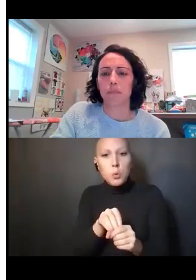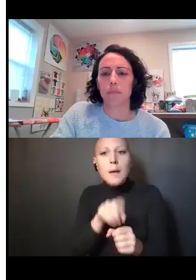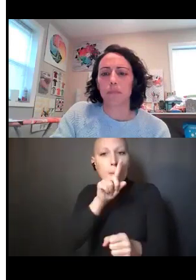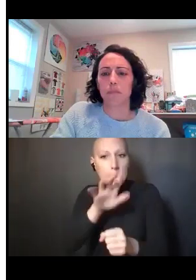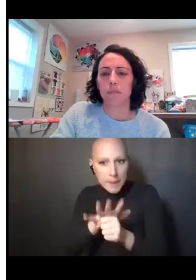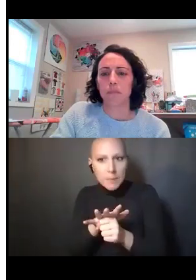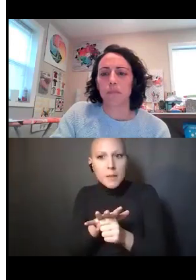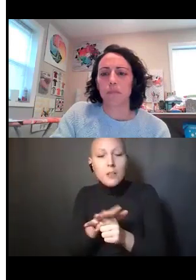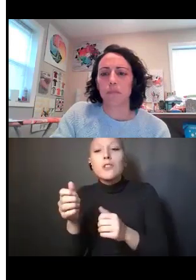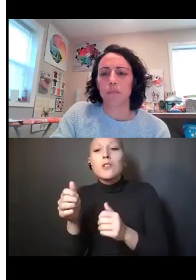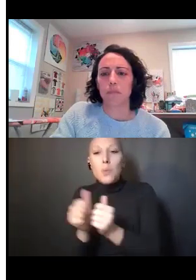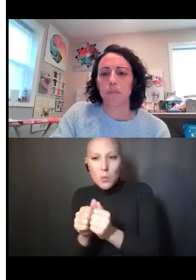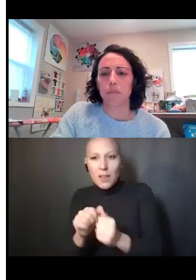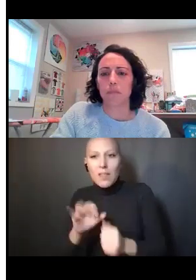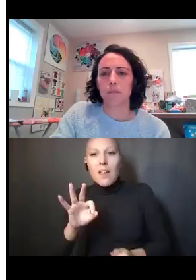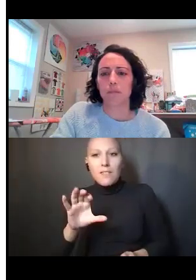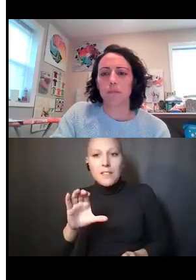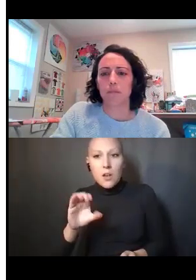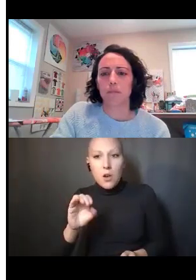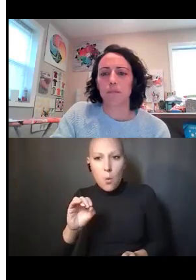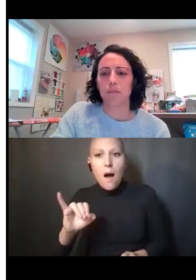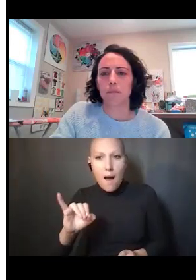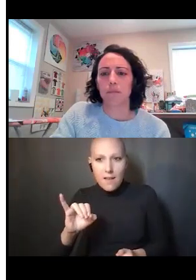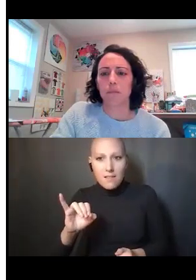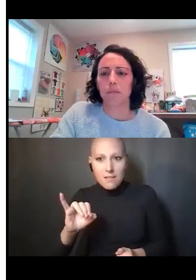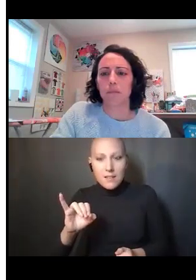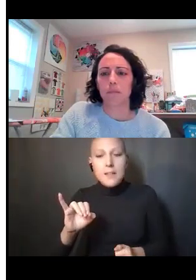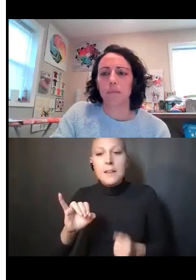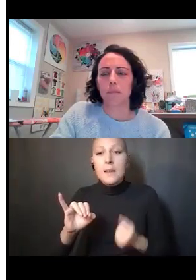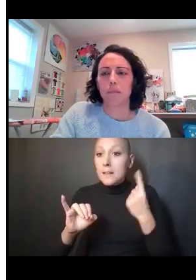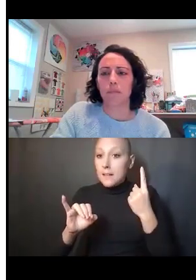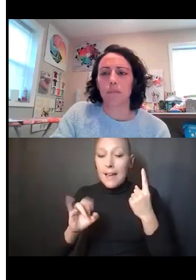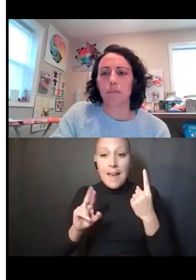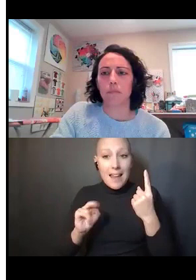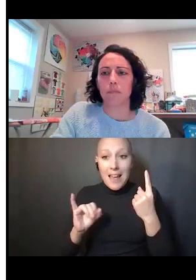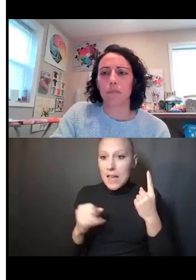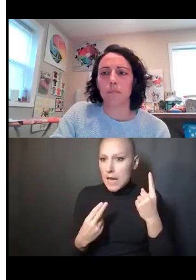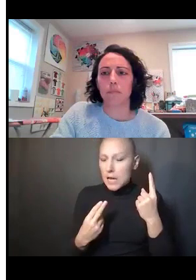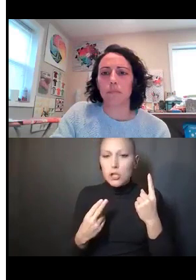NIH is not one of them, but of course we would be open